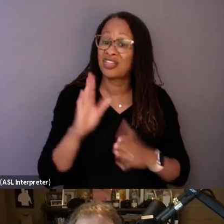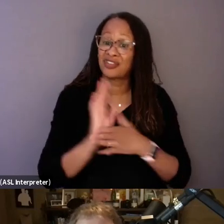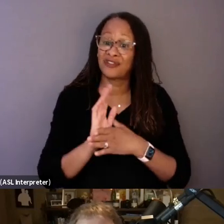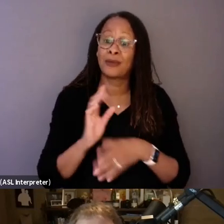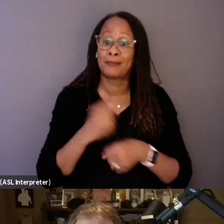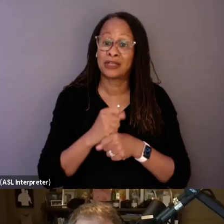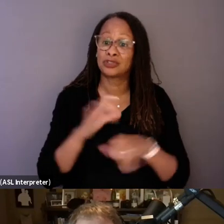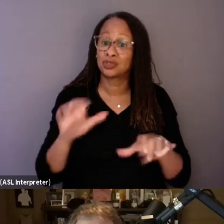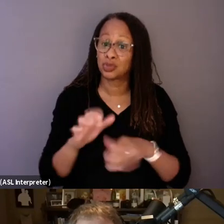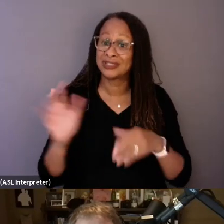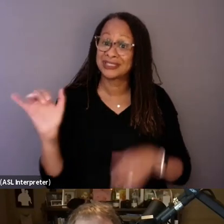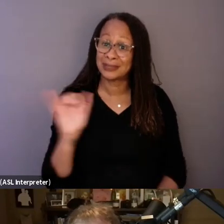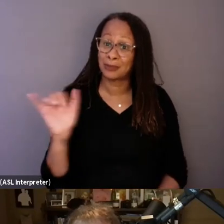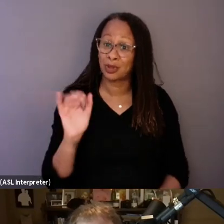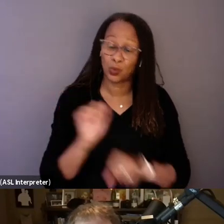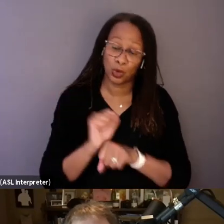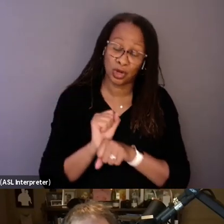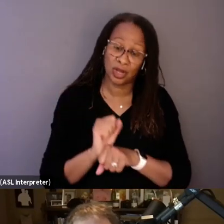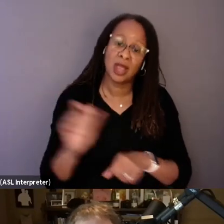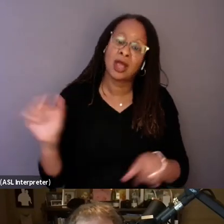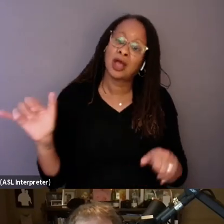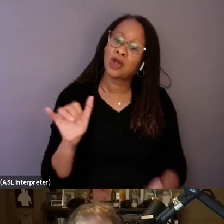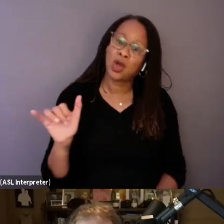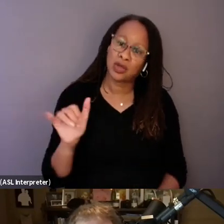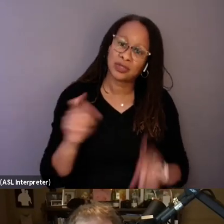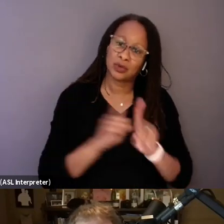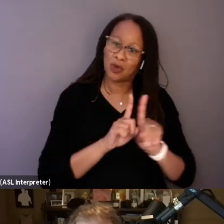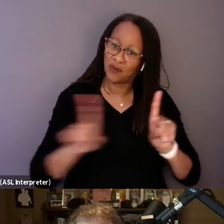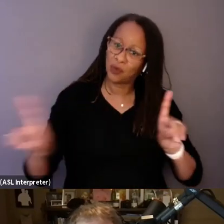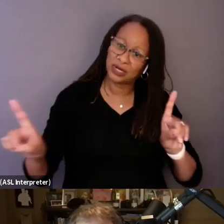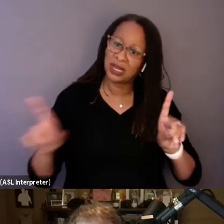and also kind of veering away from sit-down interviews.